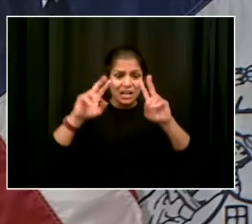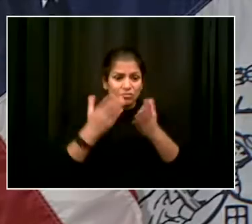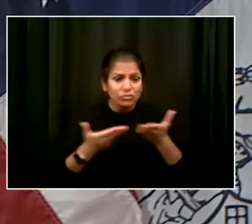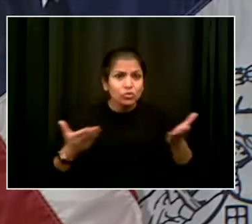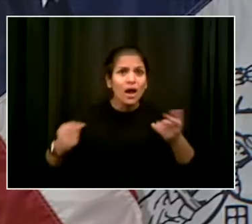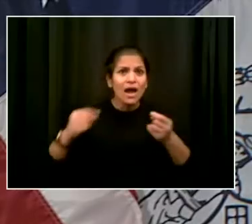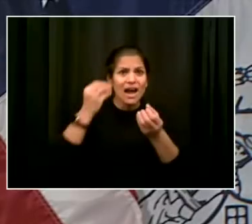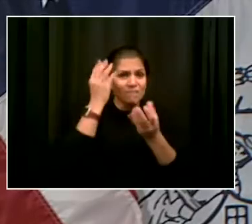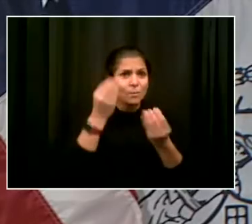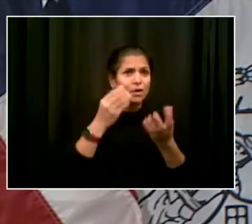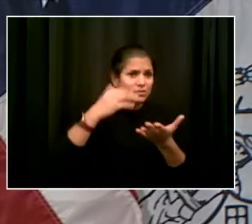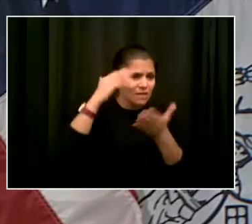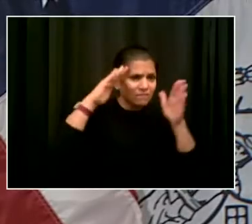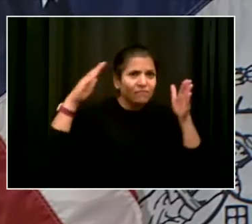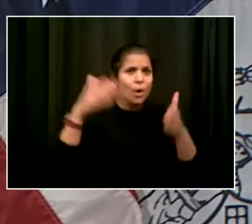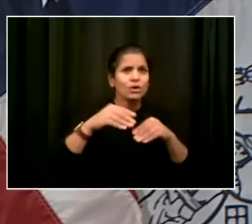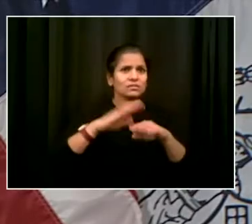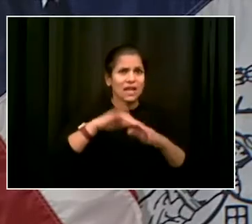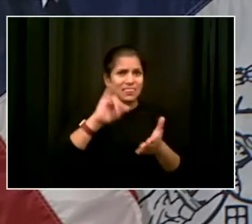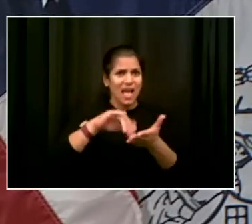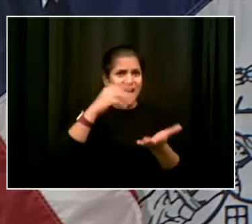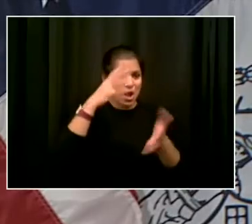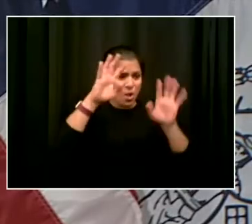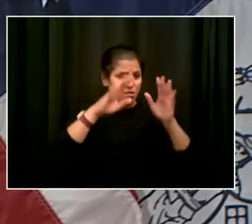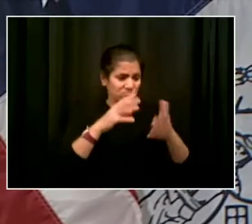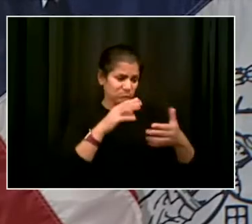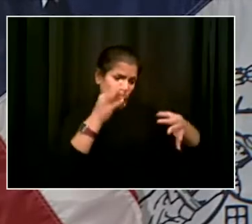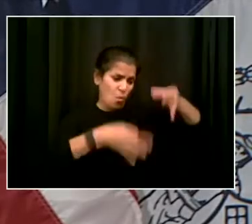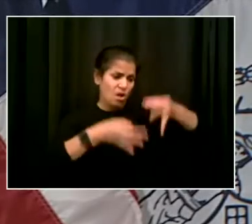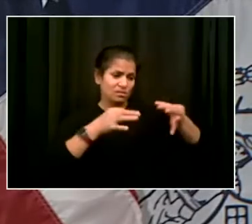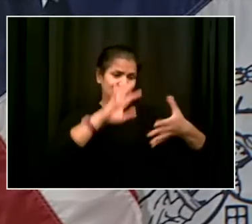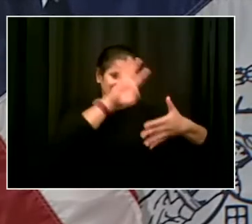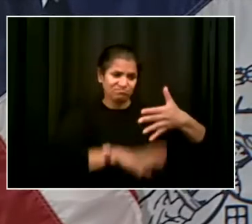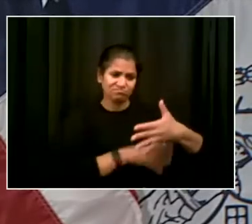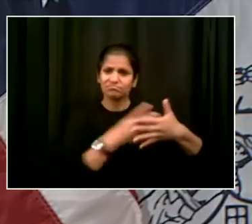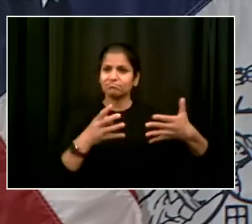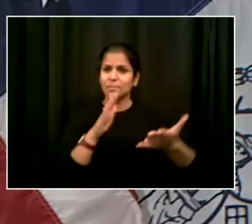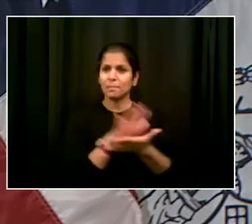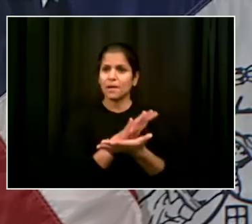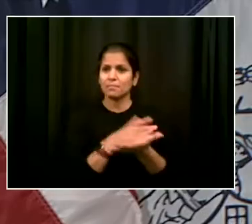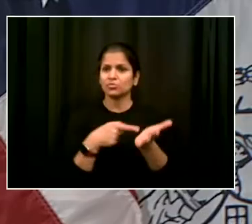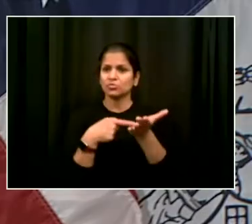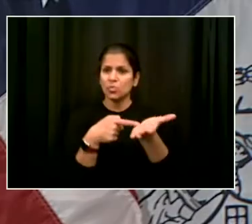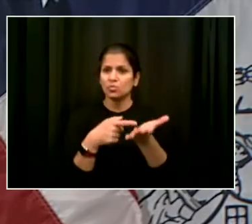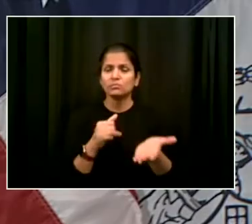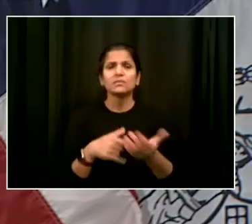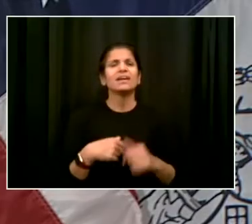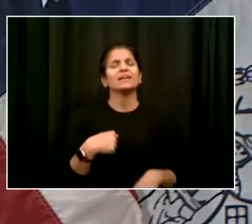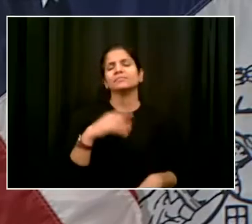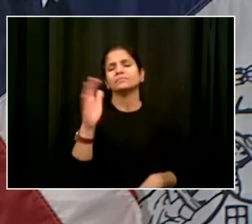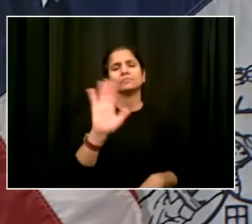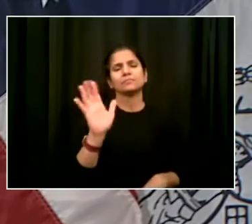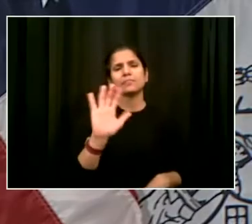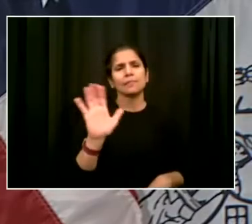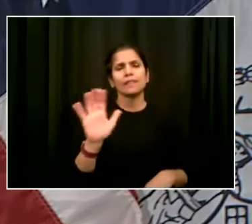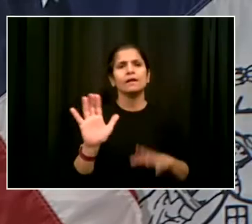HAVE A LEGAL L TLBATEE, SAME PEOPLE FIGHTING THAT LEGAL BATTLE COULD ALSO BE LOOKING